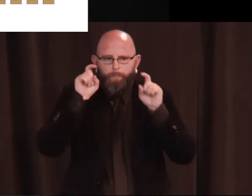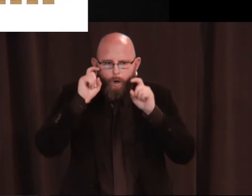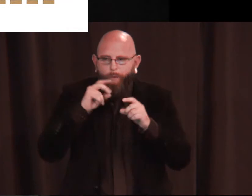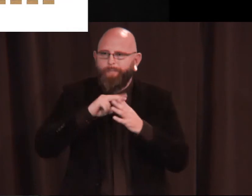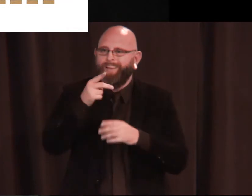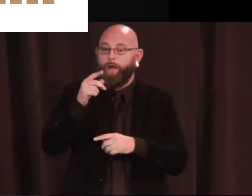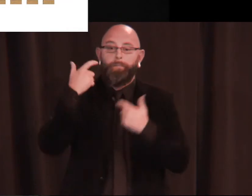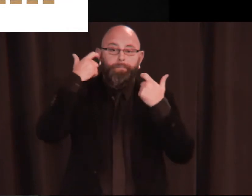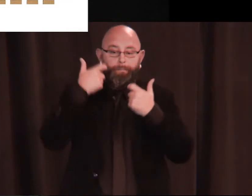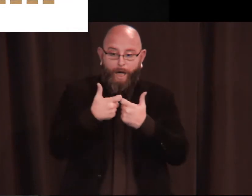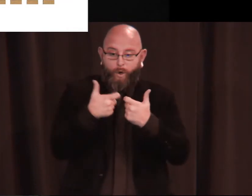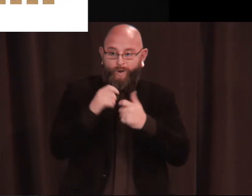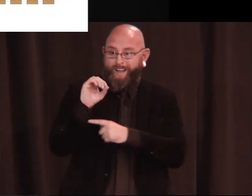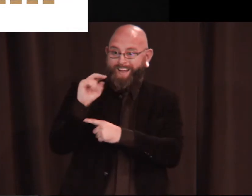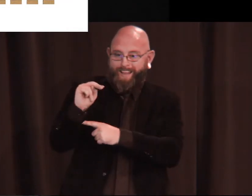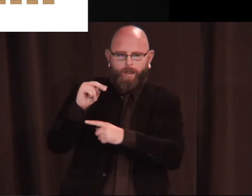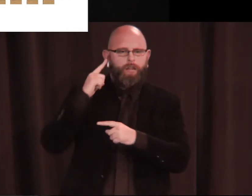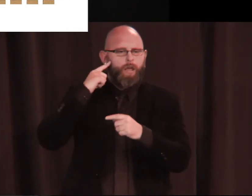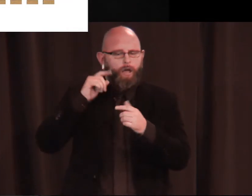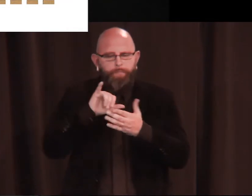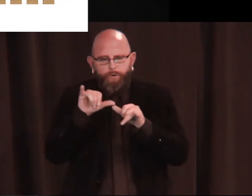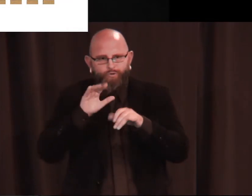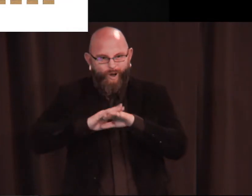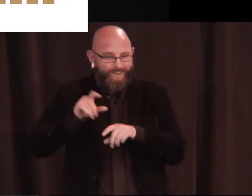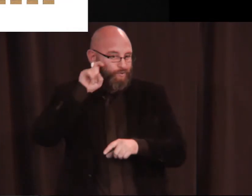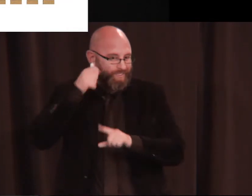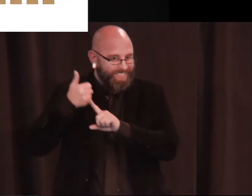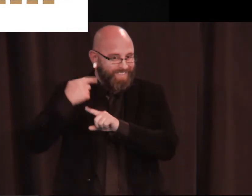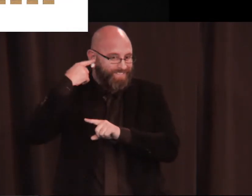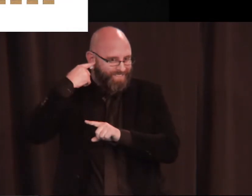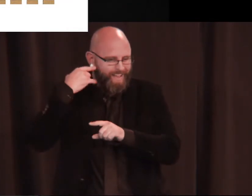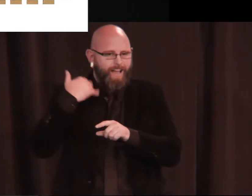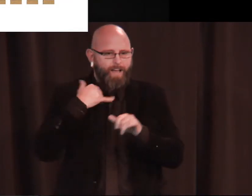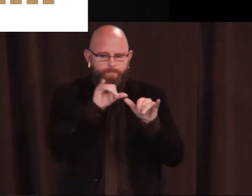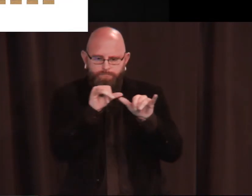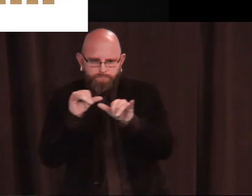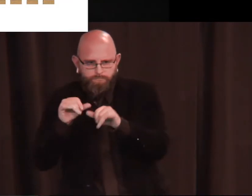So, we used those measures and we found maternal education level was a factor,